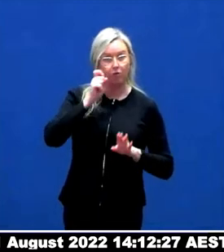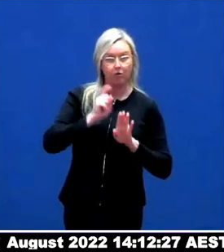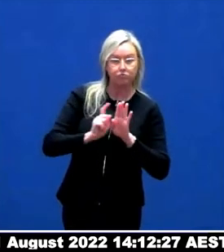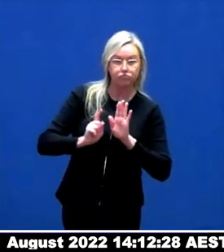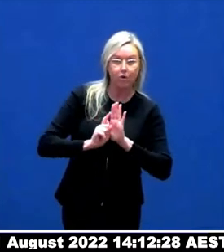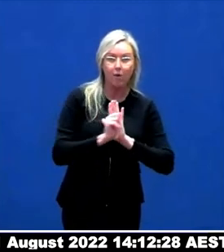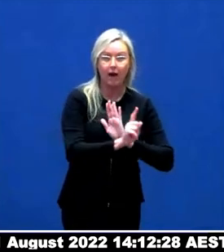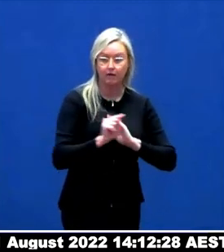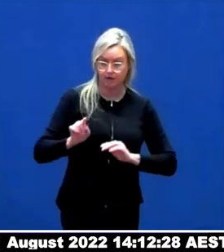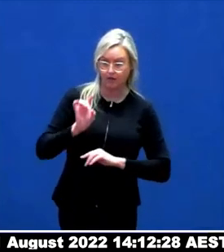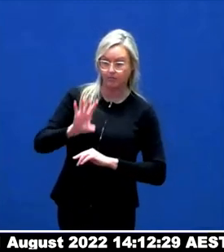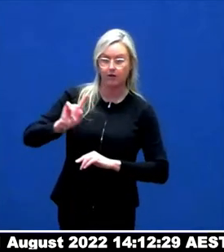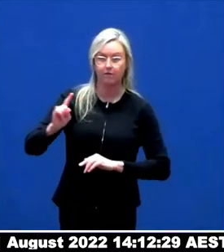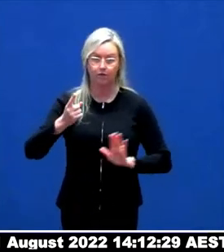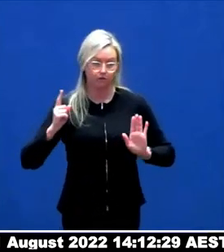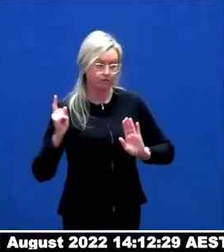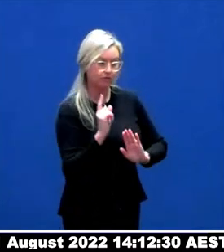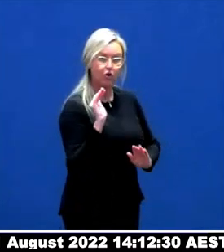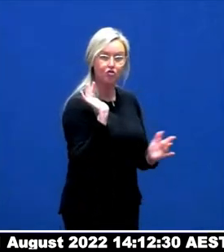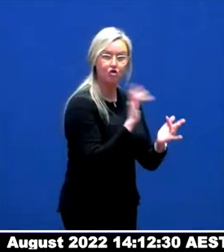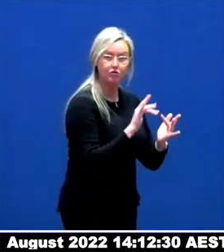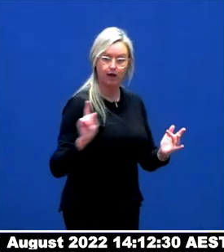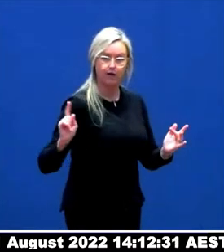the support coordinator is involved in? Absolutely.